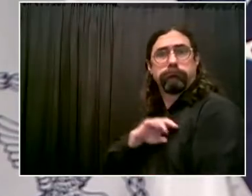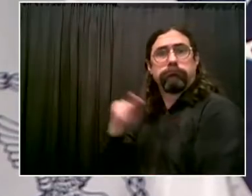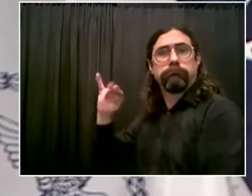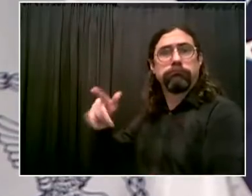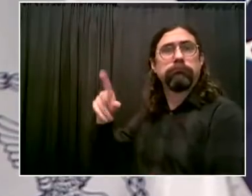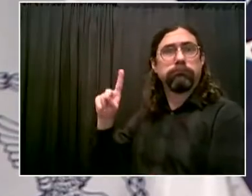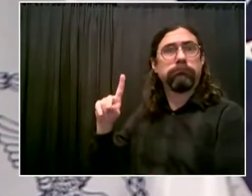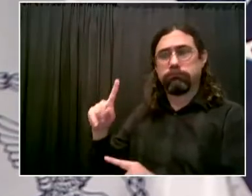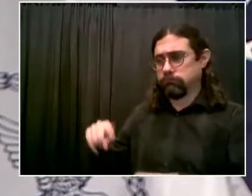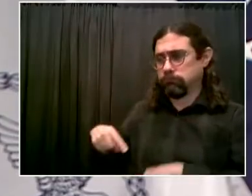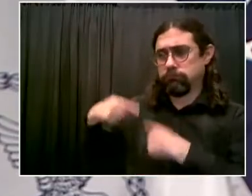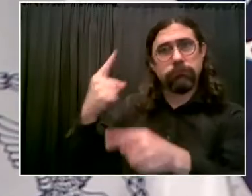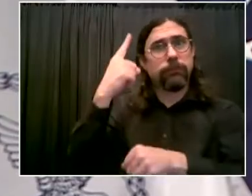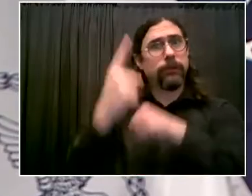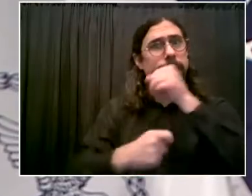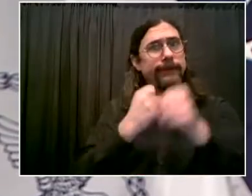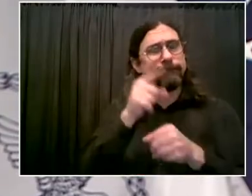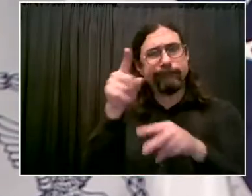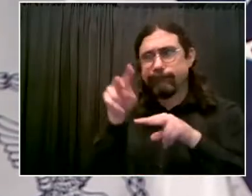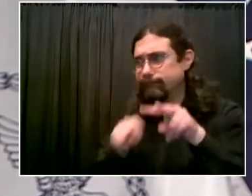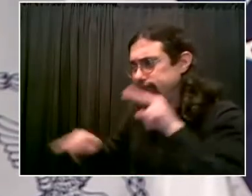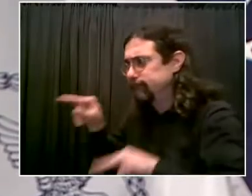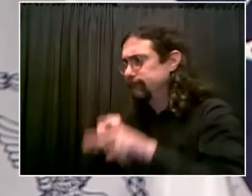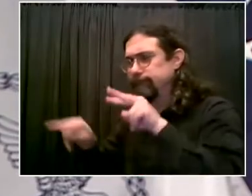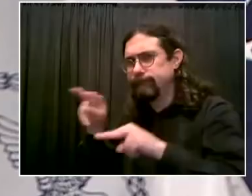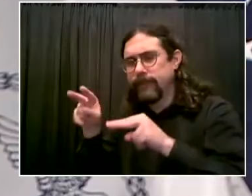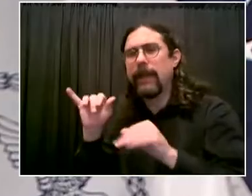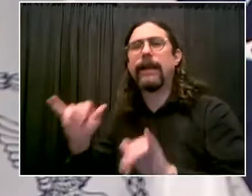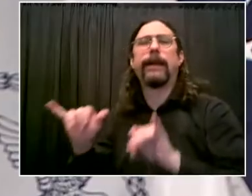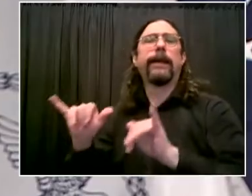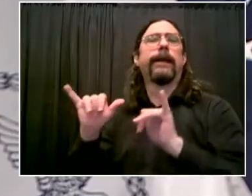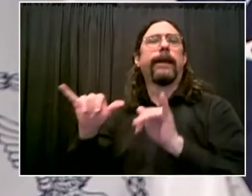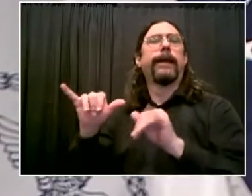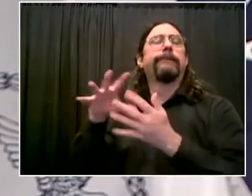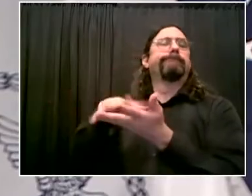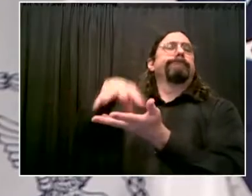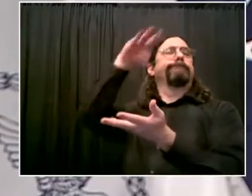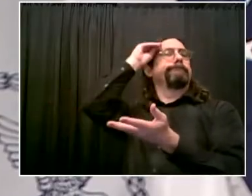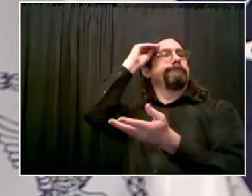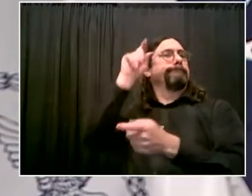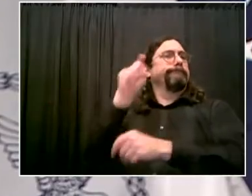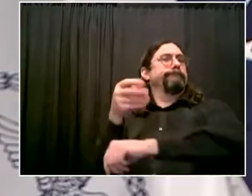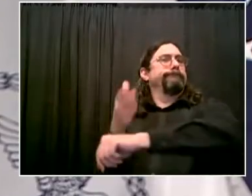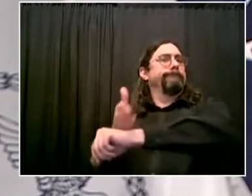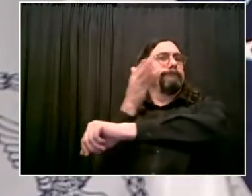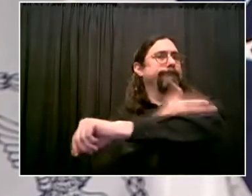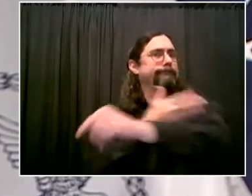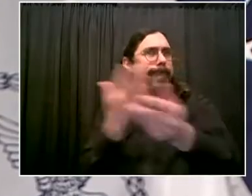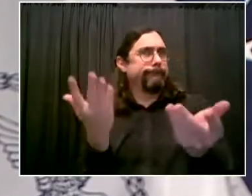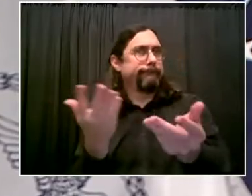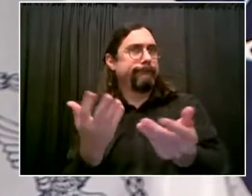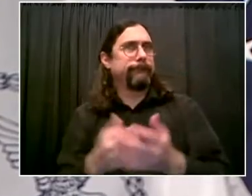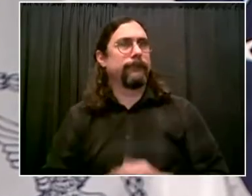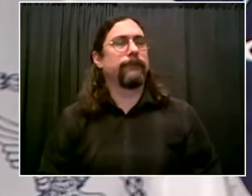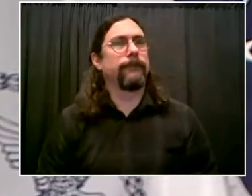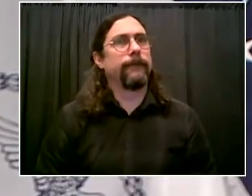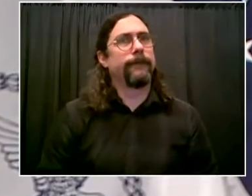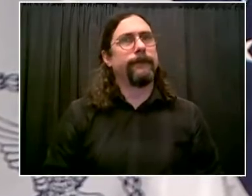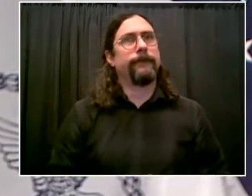POLICE DEPARTMENT? WE HAVE TO CHANGE THE FUNDAMENTAL